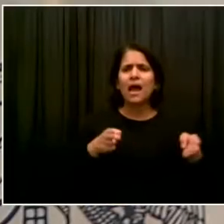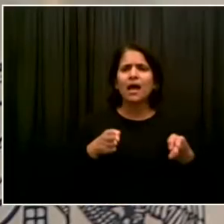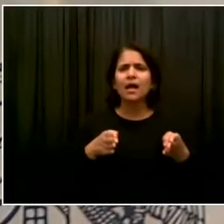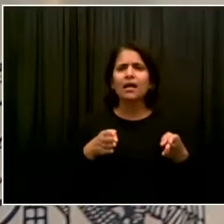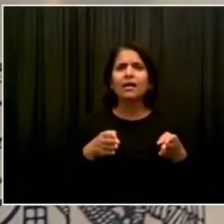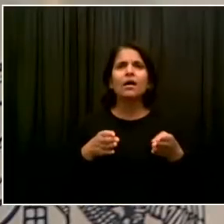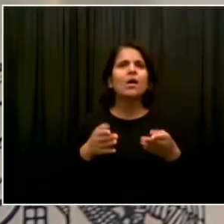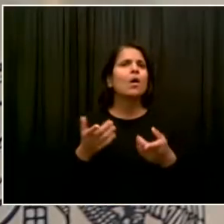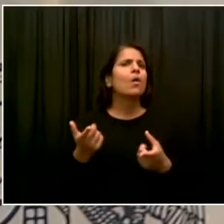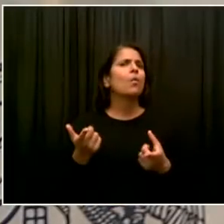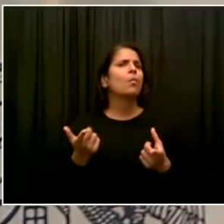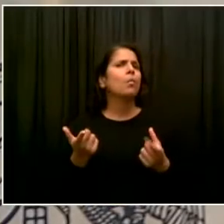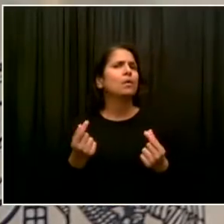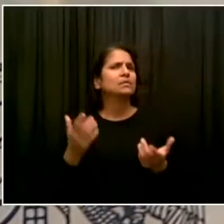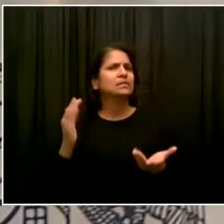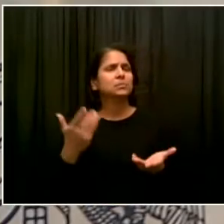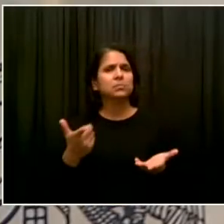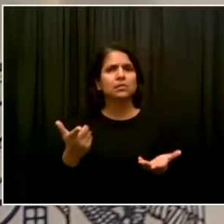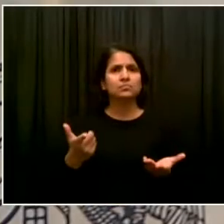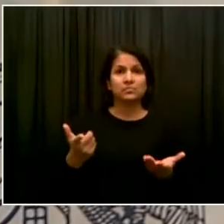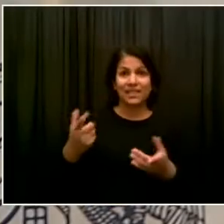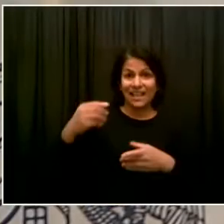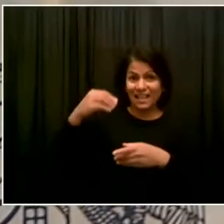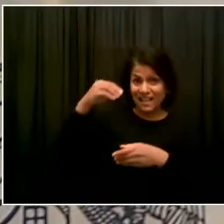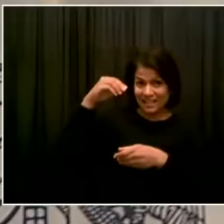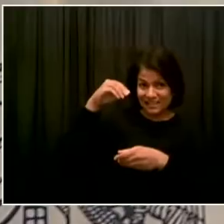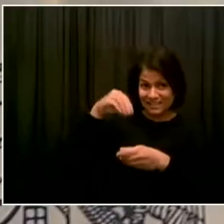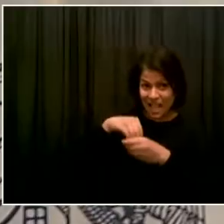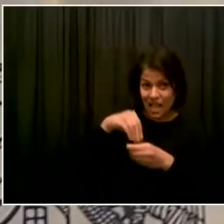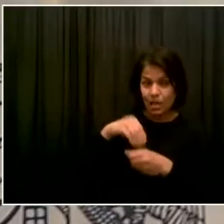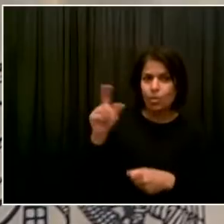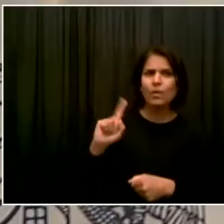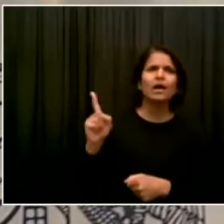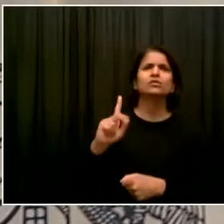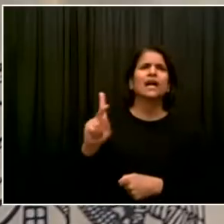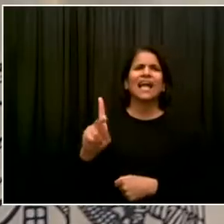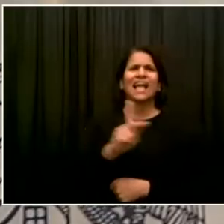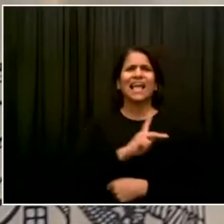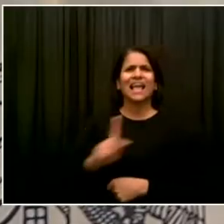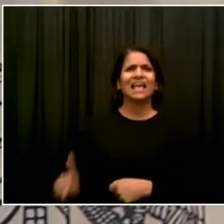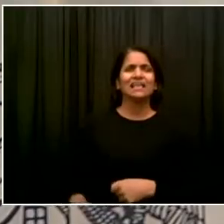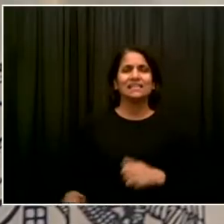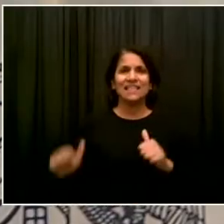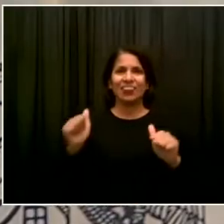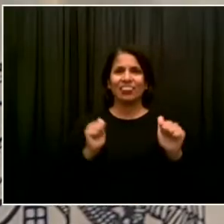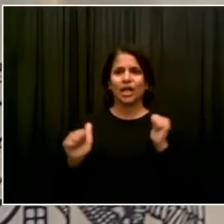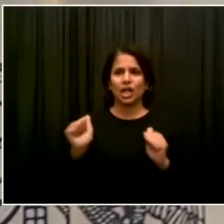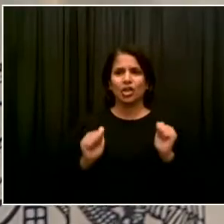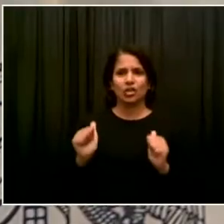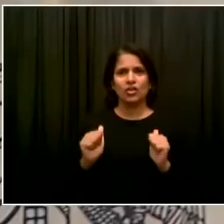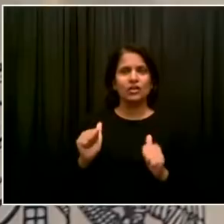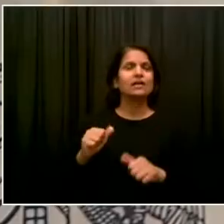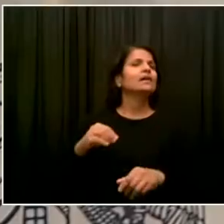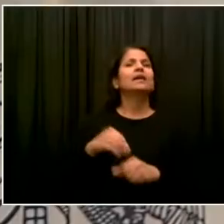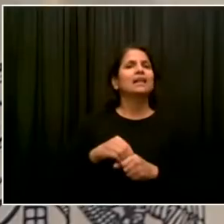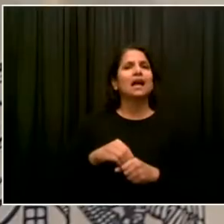INAUGURATION PLANS , LAST I CHECKED HE IS